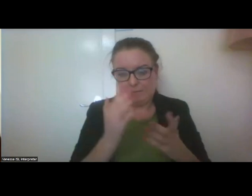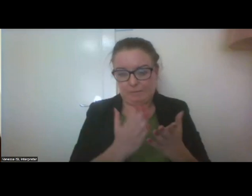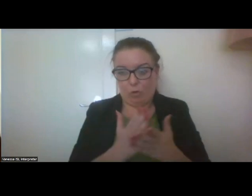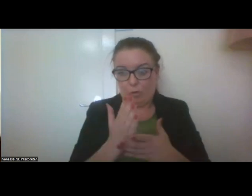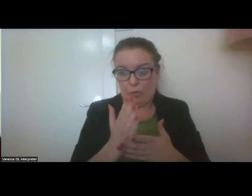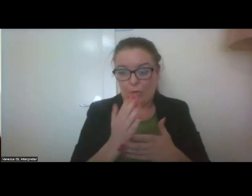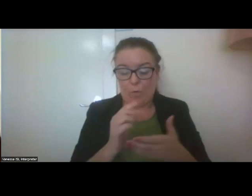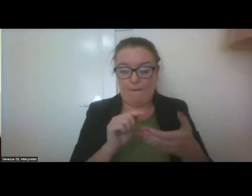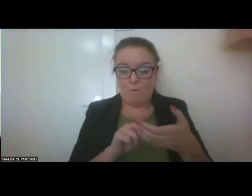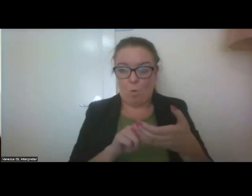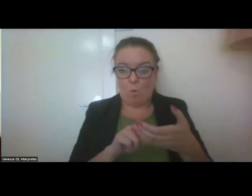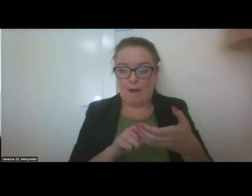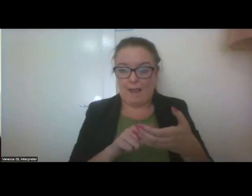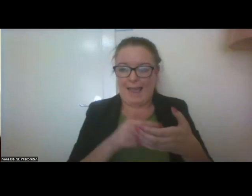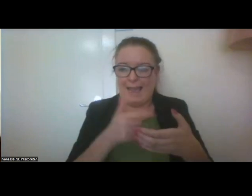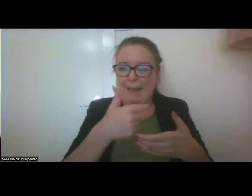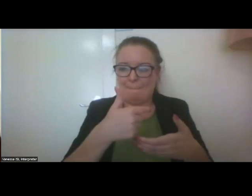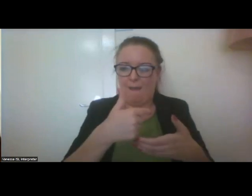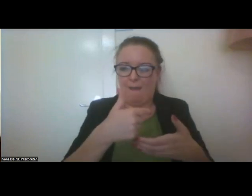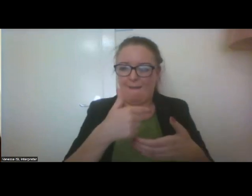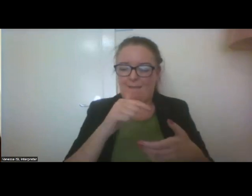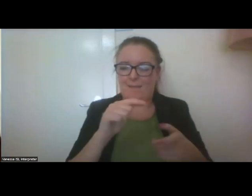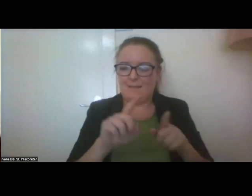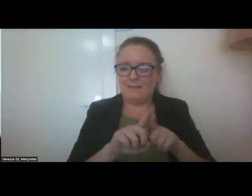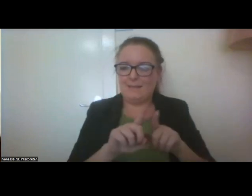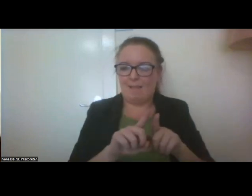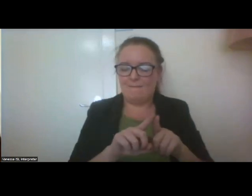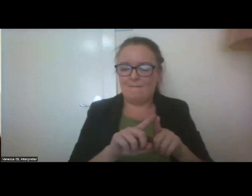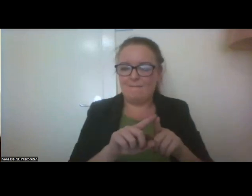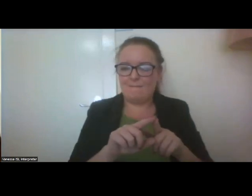So, for the moment, the application is required in order to access